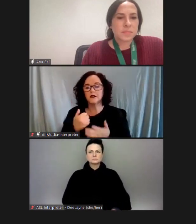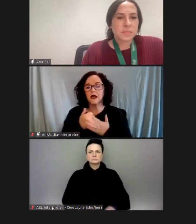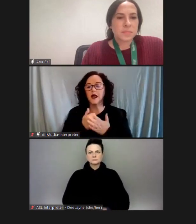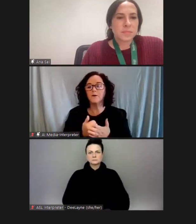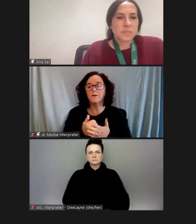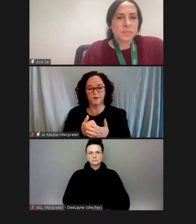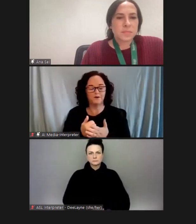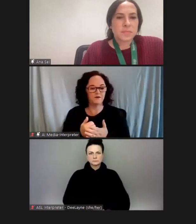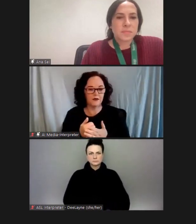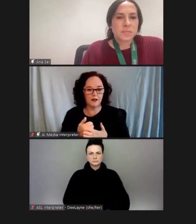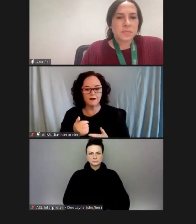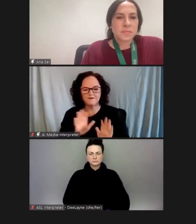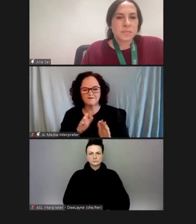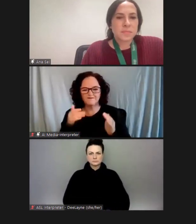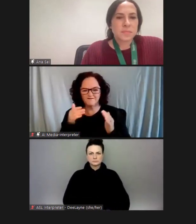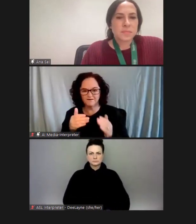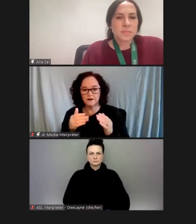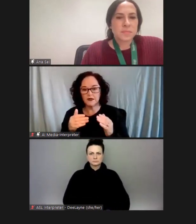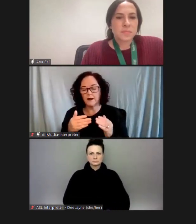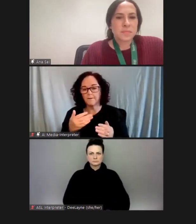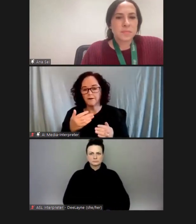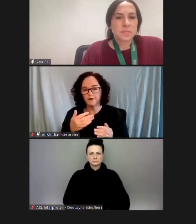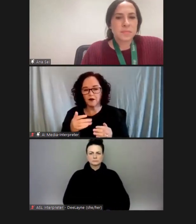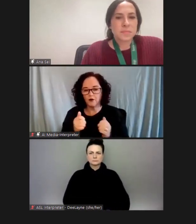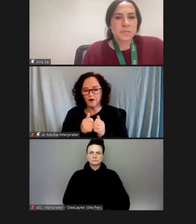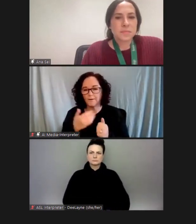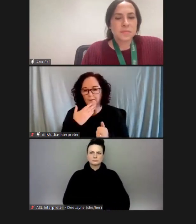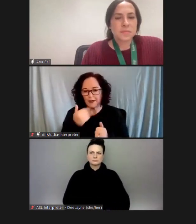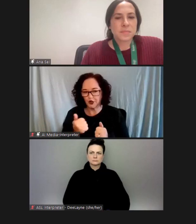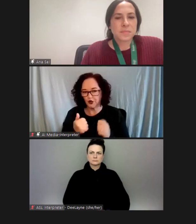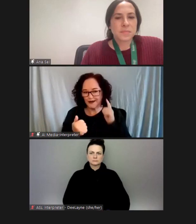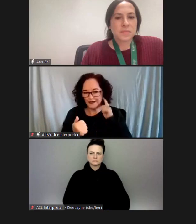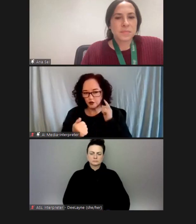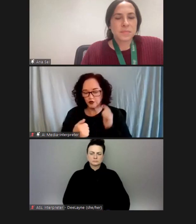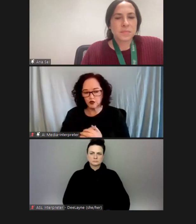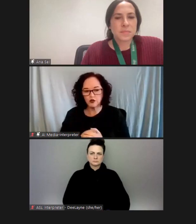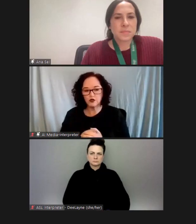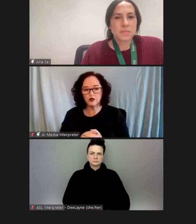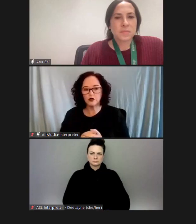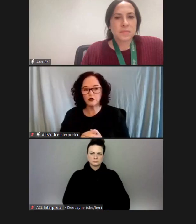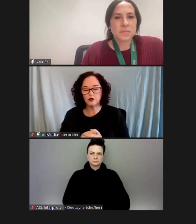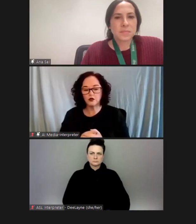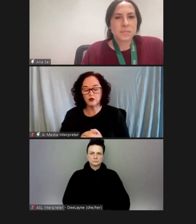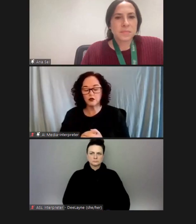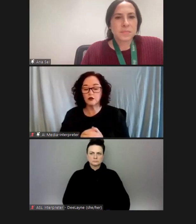ear you know we really want these kids